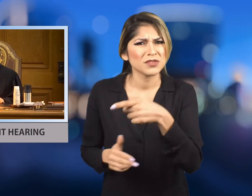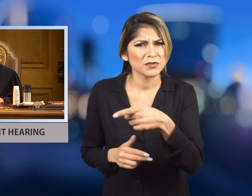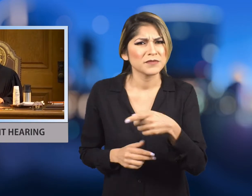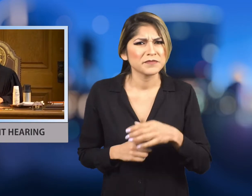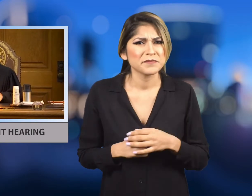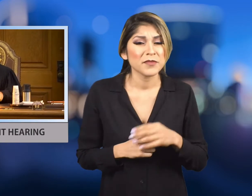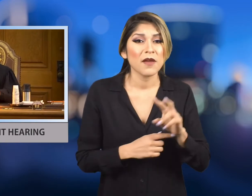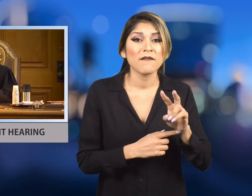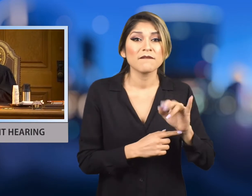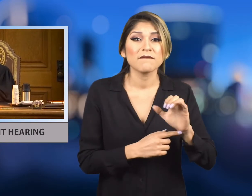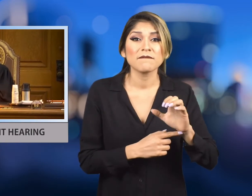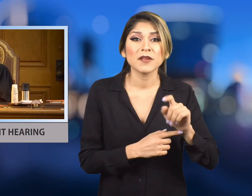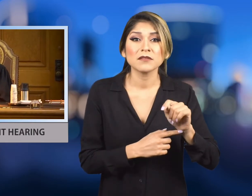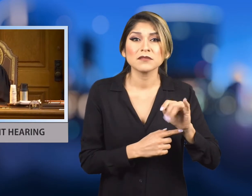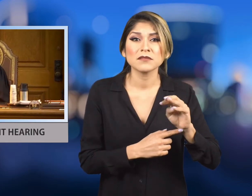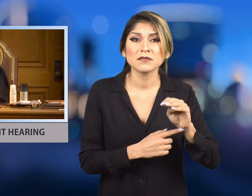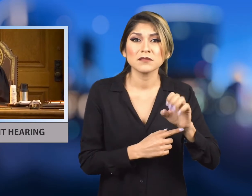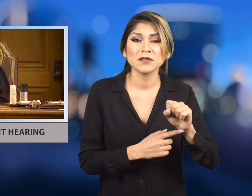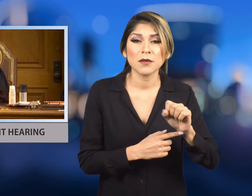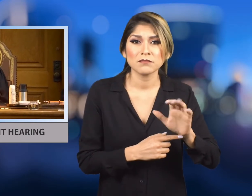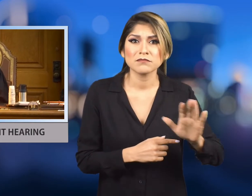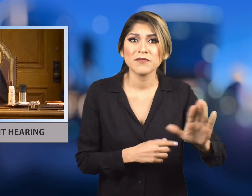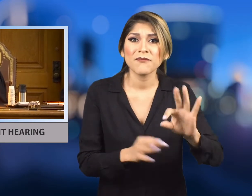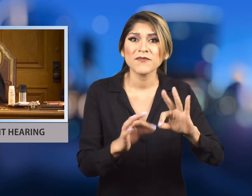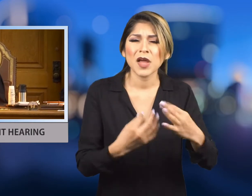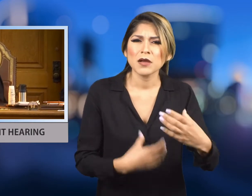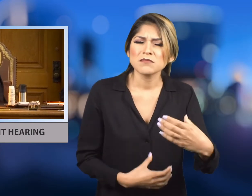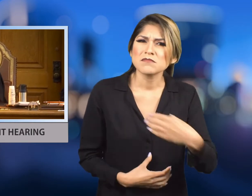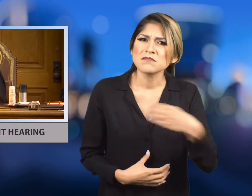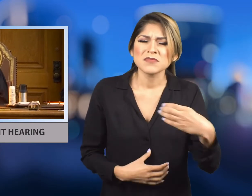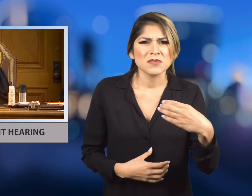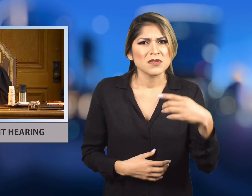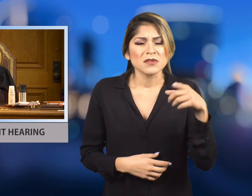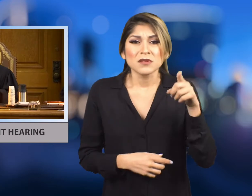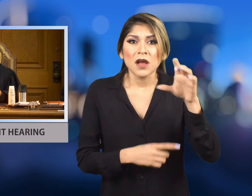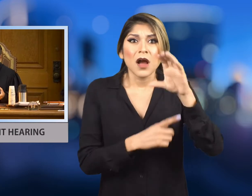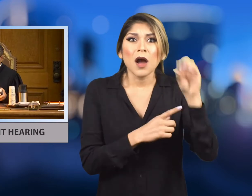The families of the victims say Remington